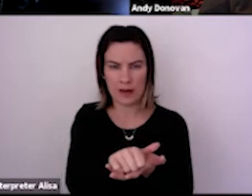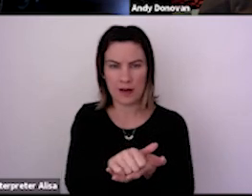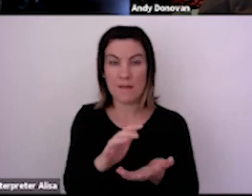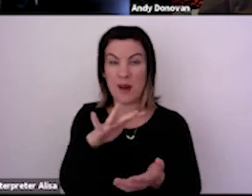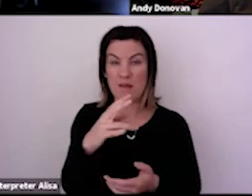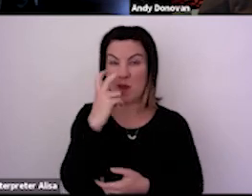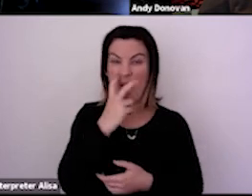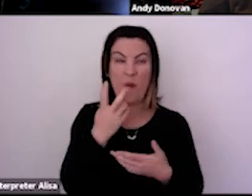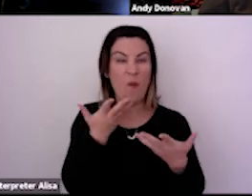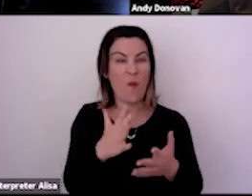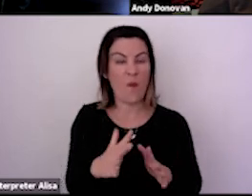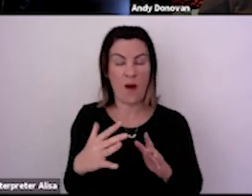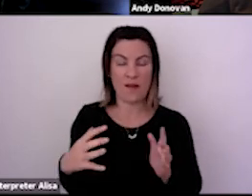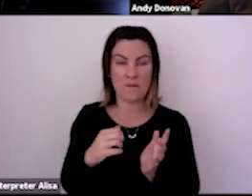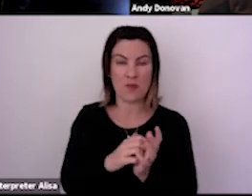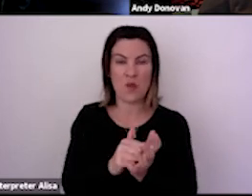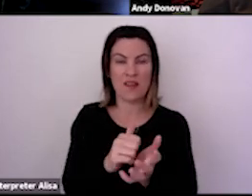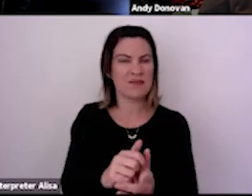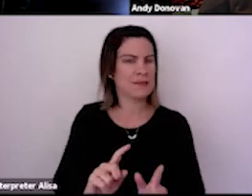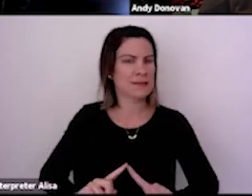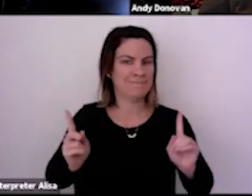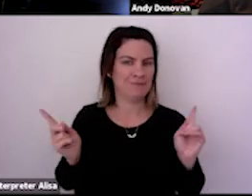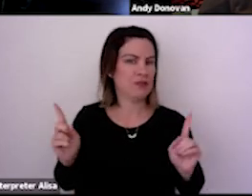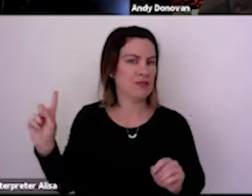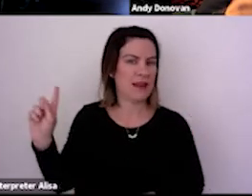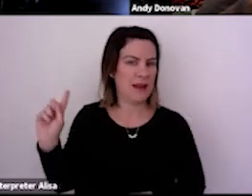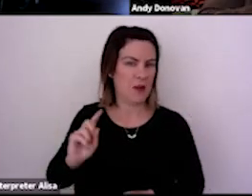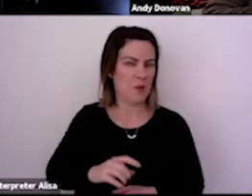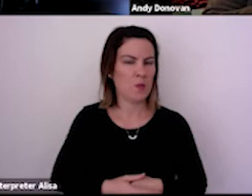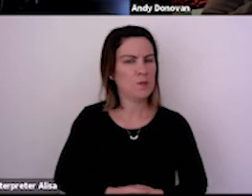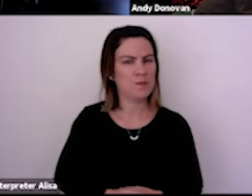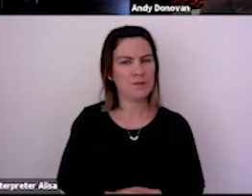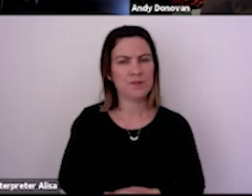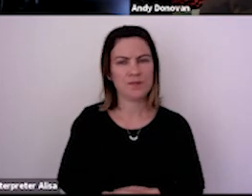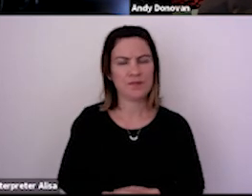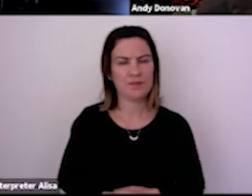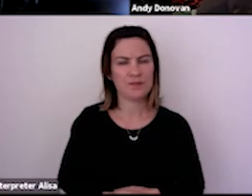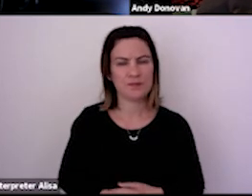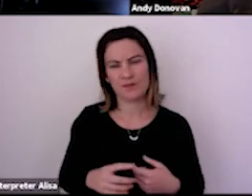they may have done prior to the pandemic and as we have spoken about, there is a whole lot of reasons for